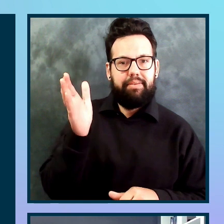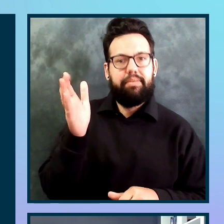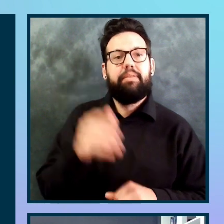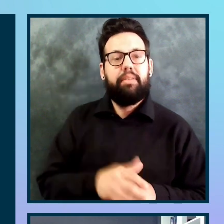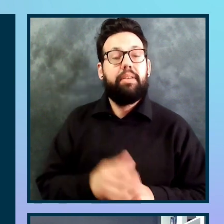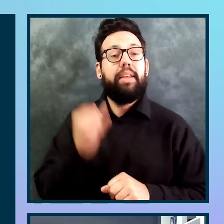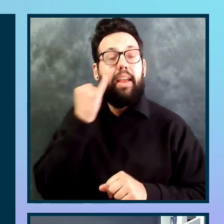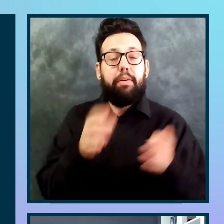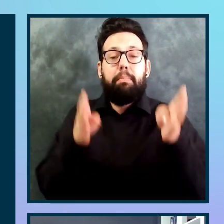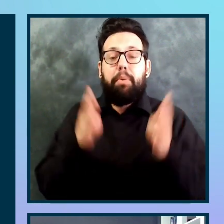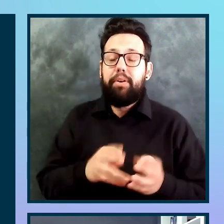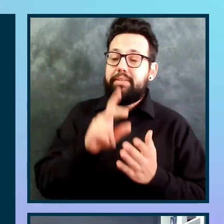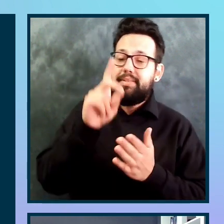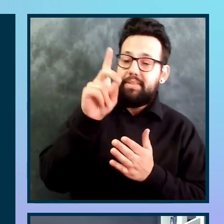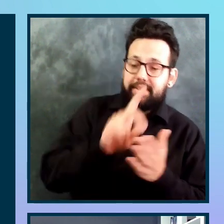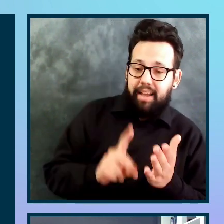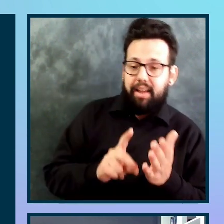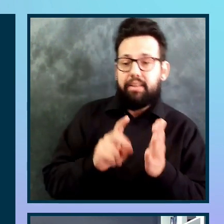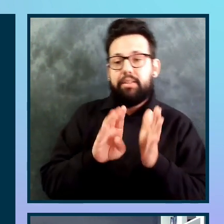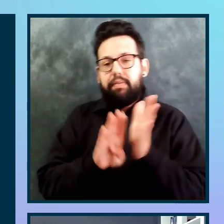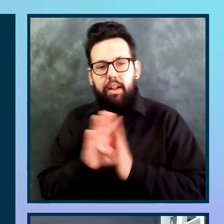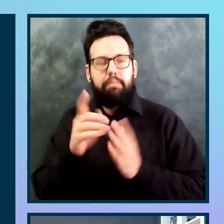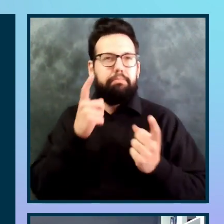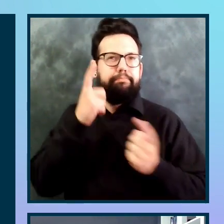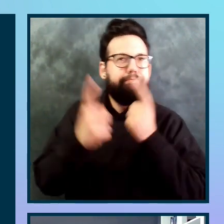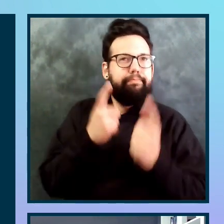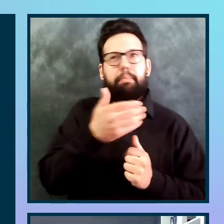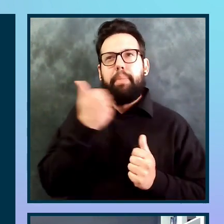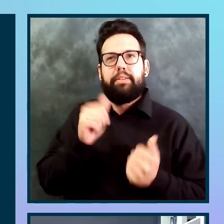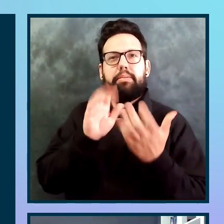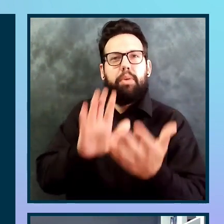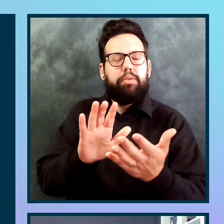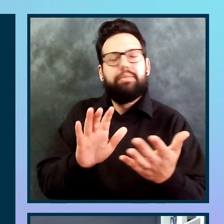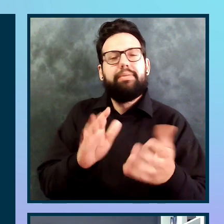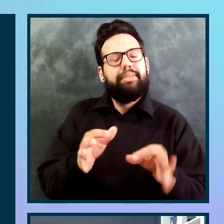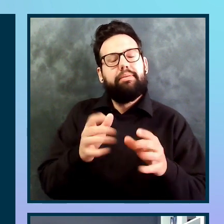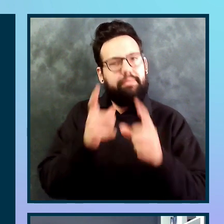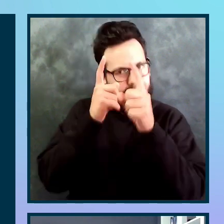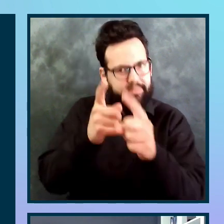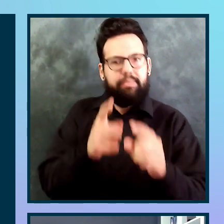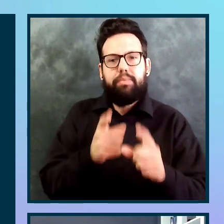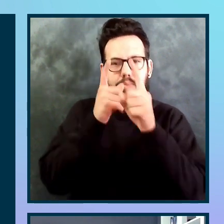thinking about how to do this, keep it simple, interactions should be simple. Our information should be simple.